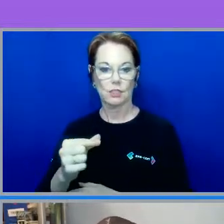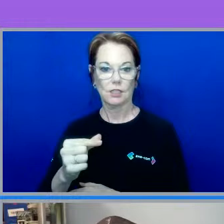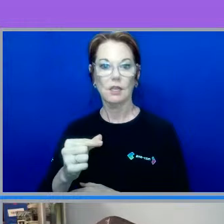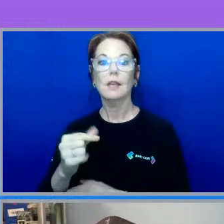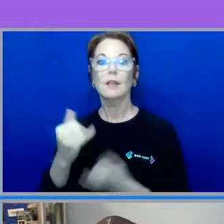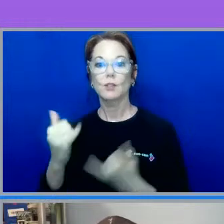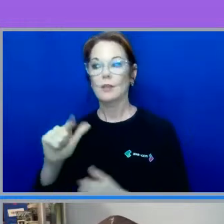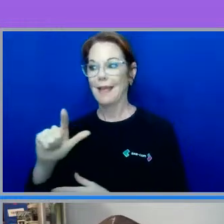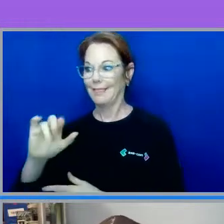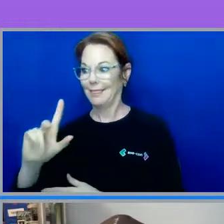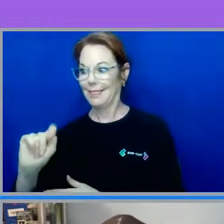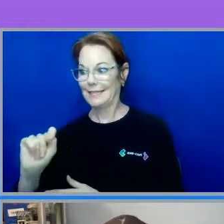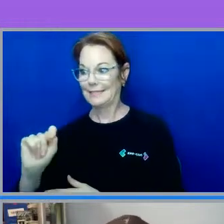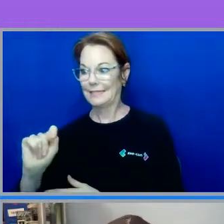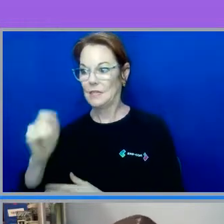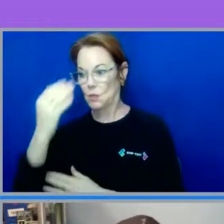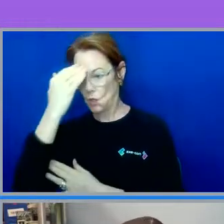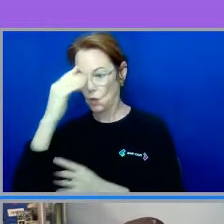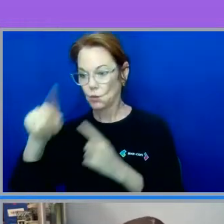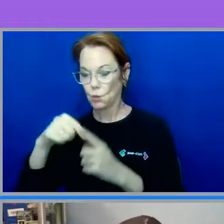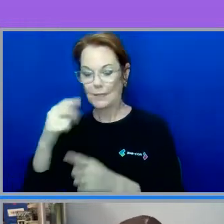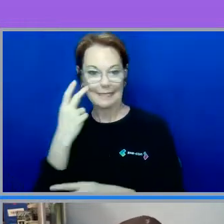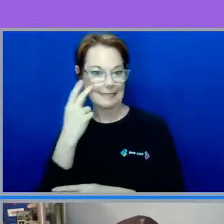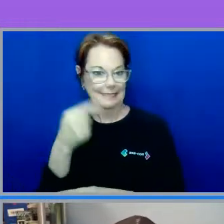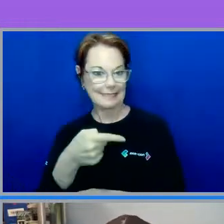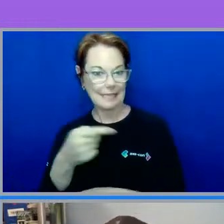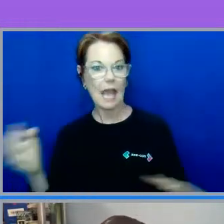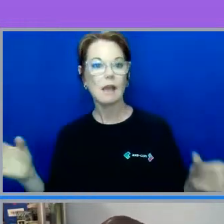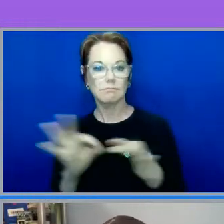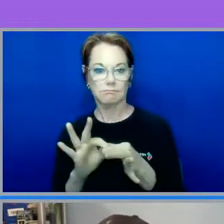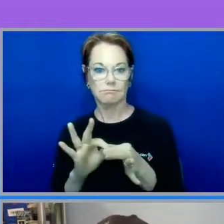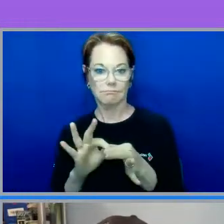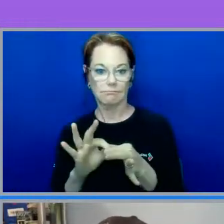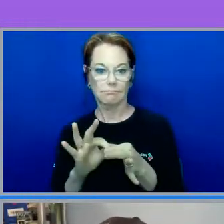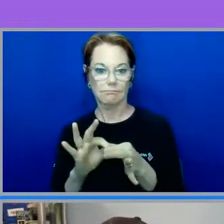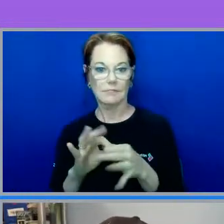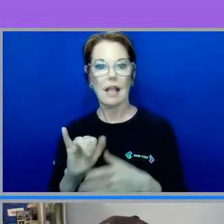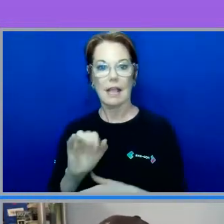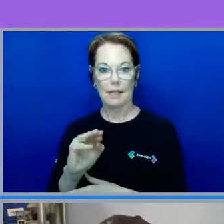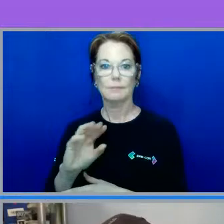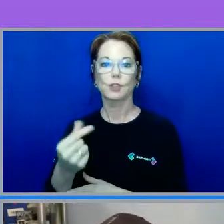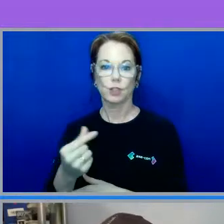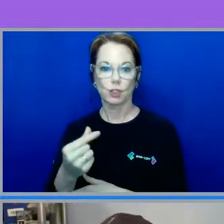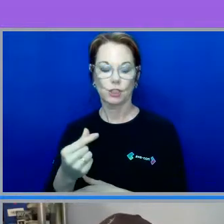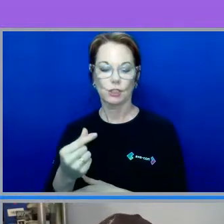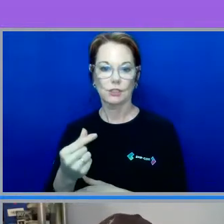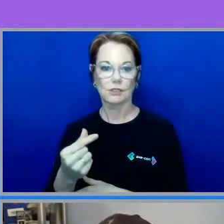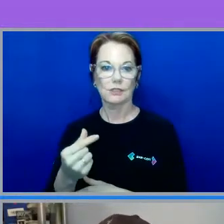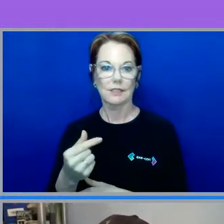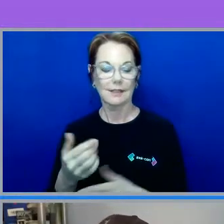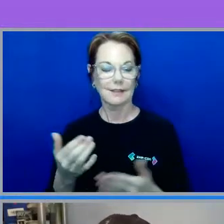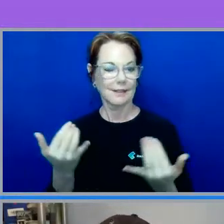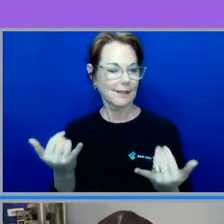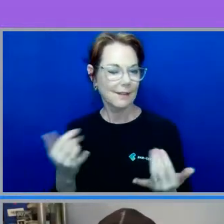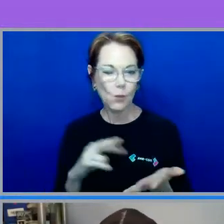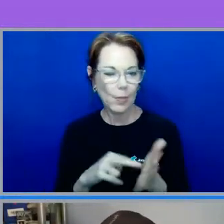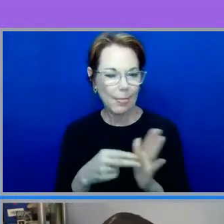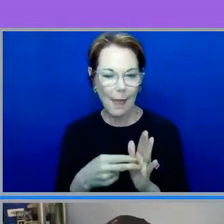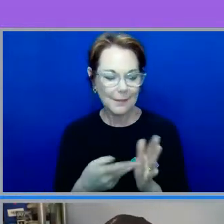hey, when you see this card media component lint it as you would a native img element. So